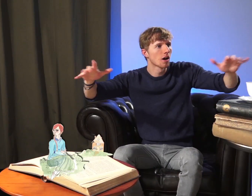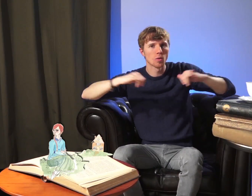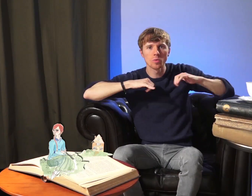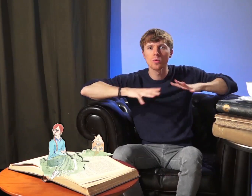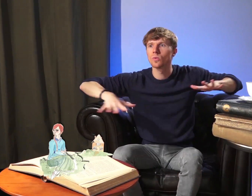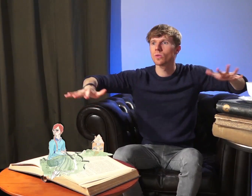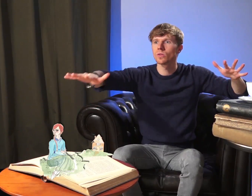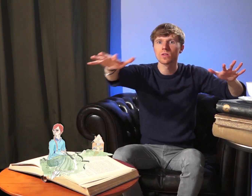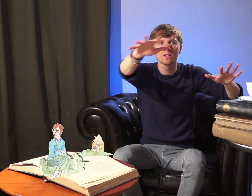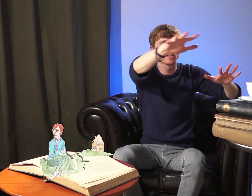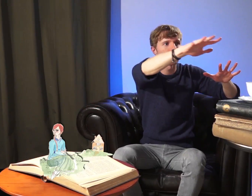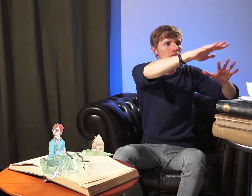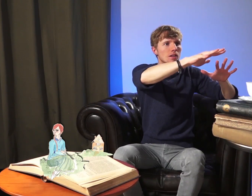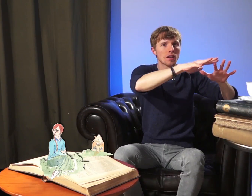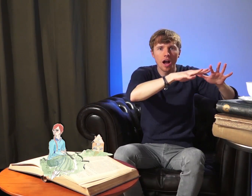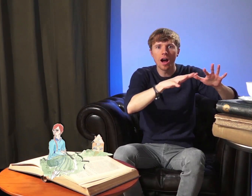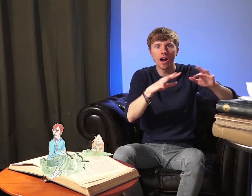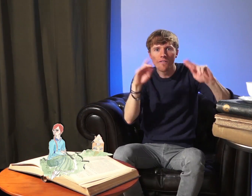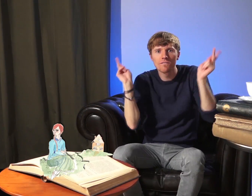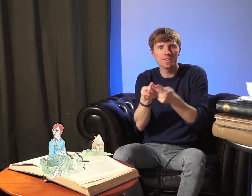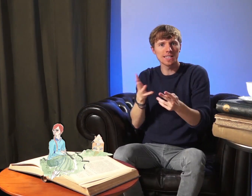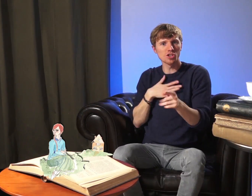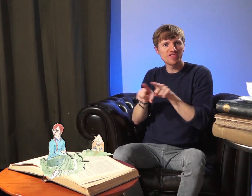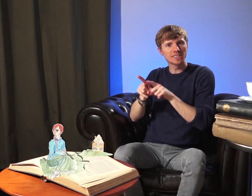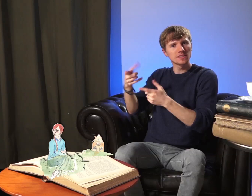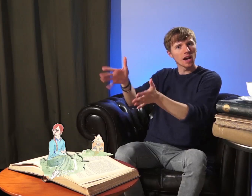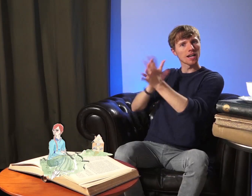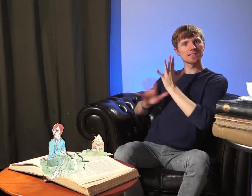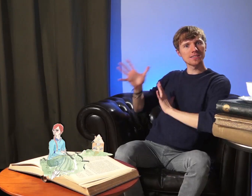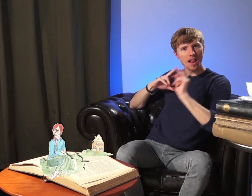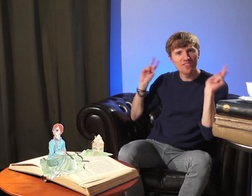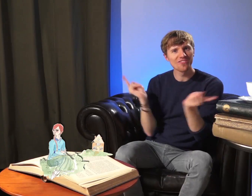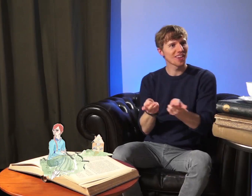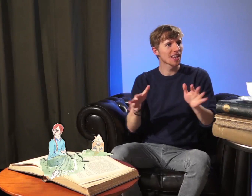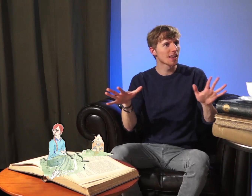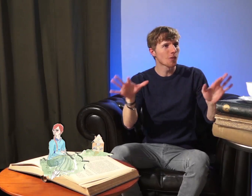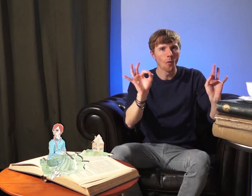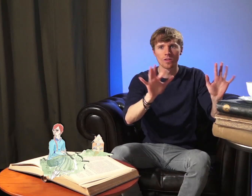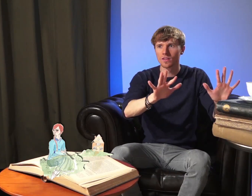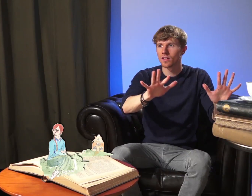When she arrived at the bottom, she awoke on the same meadow that her sister told her about.